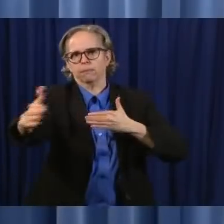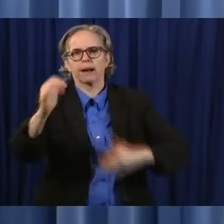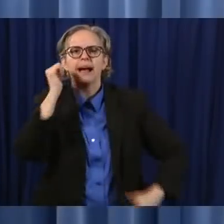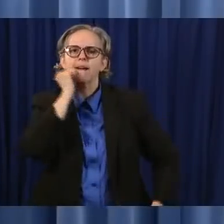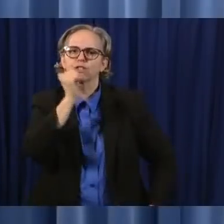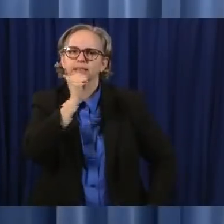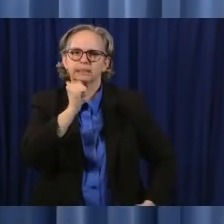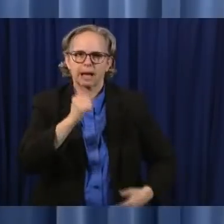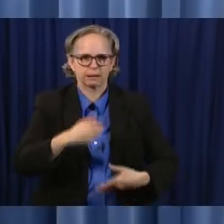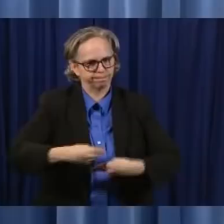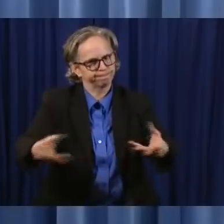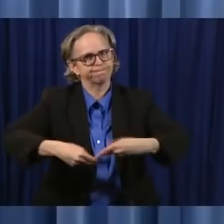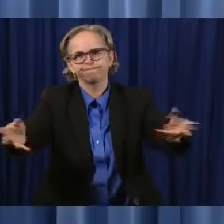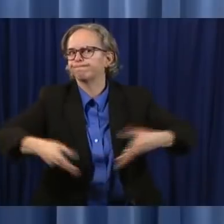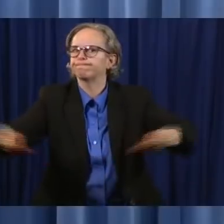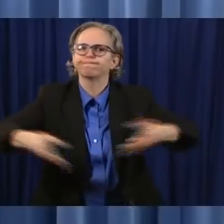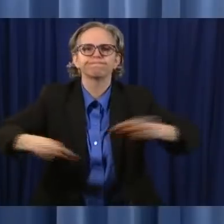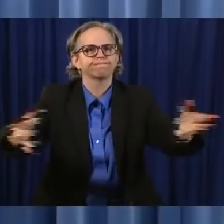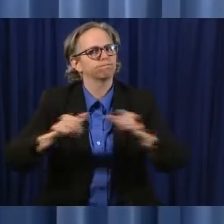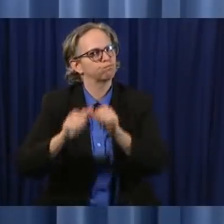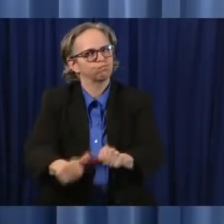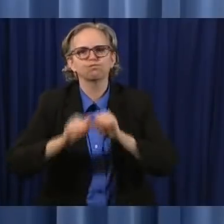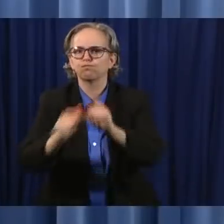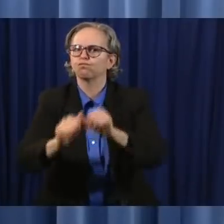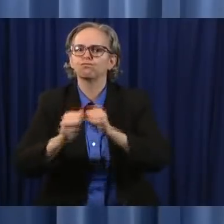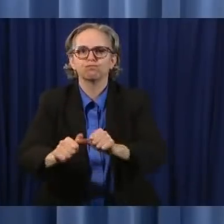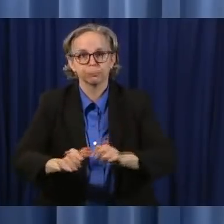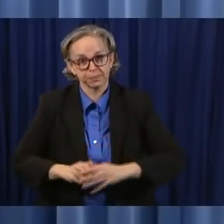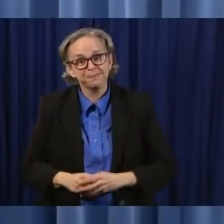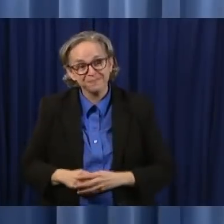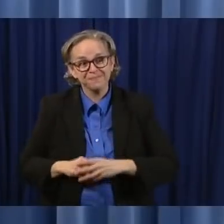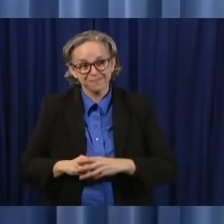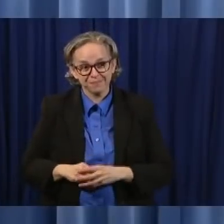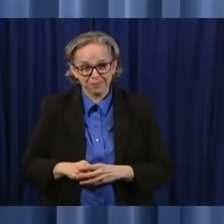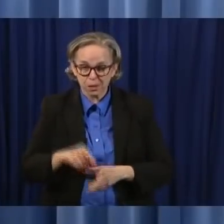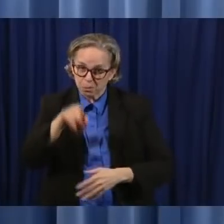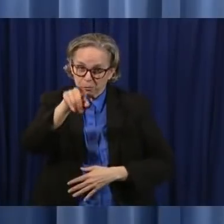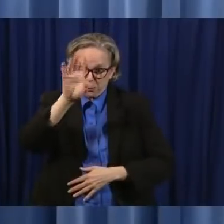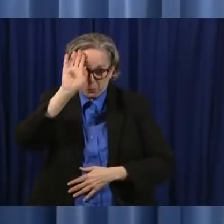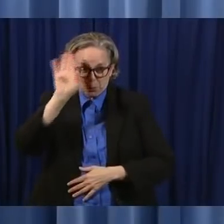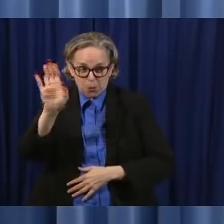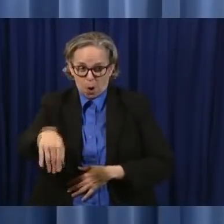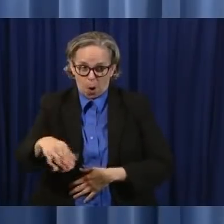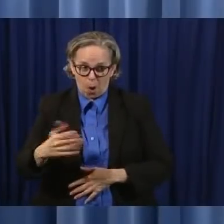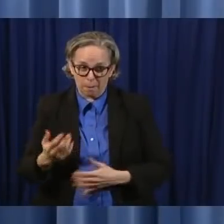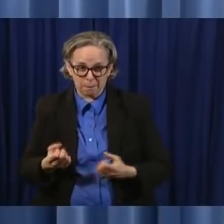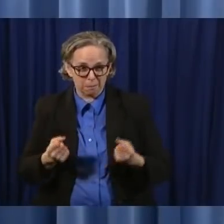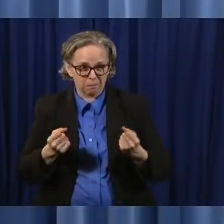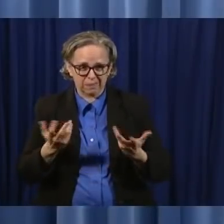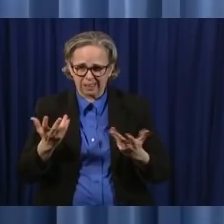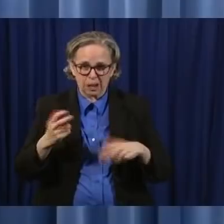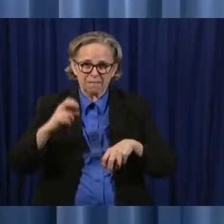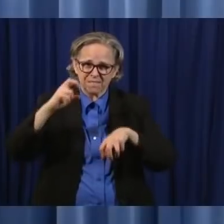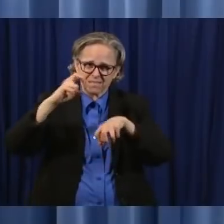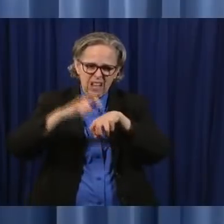IT IN. WE ARE WORKING ON THIS EVERY SINGLE DAY. YOU HAVE HEARD ME SAY THIS